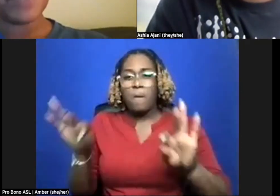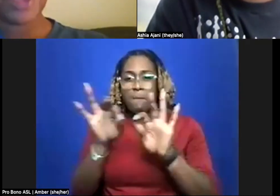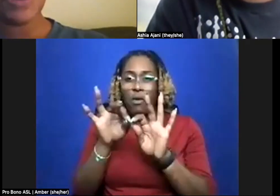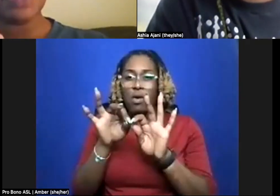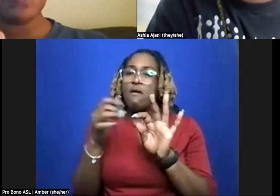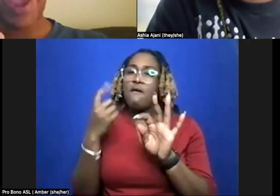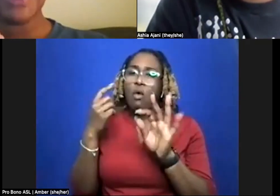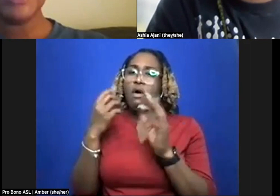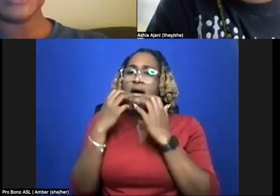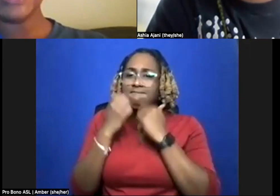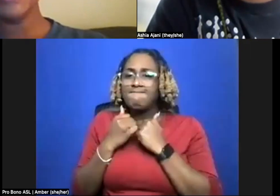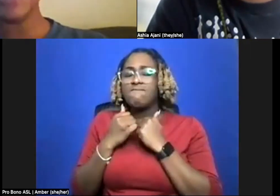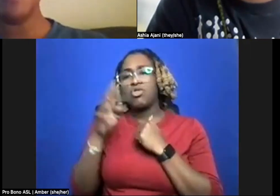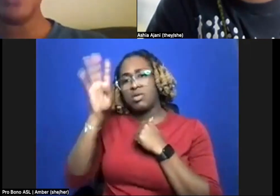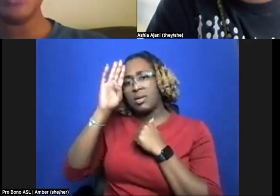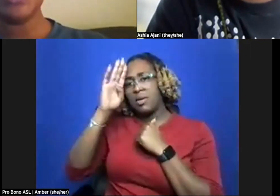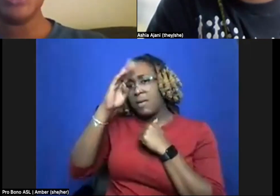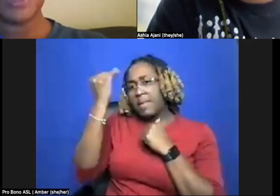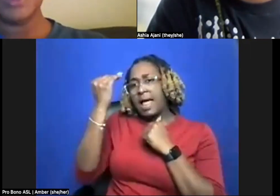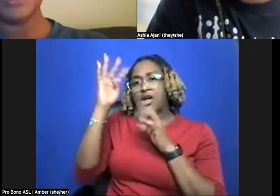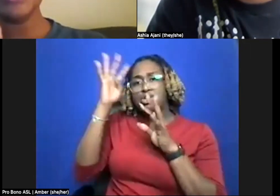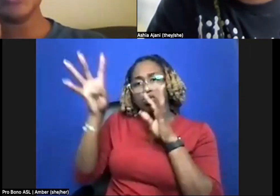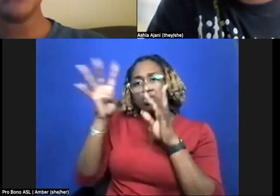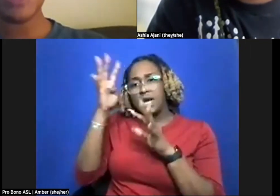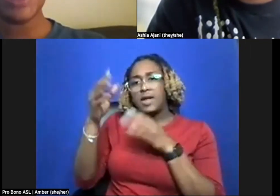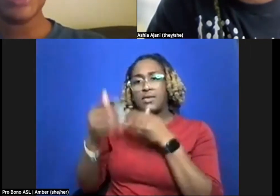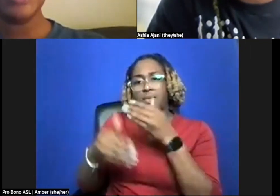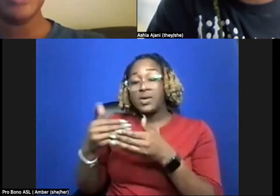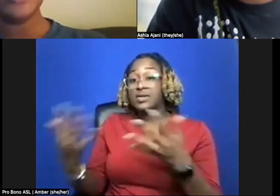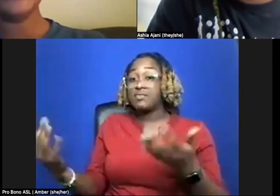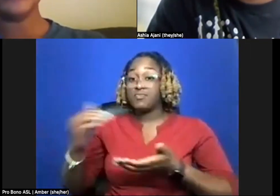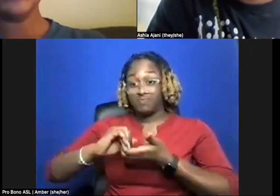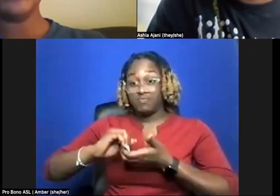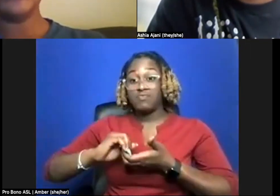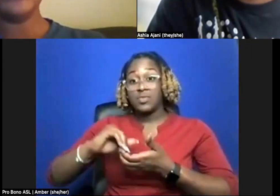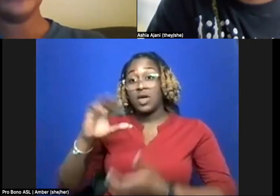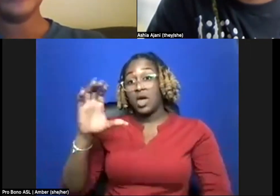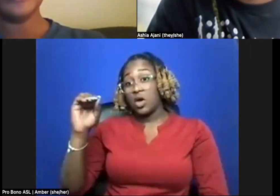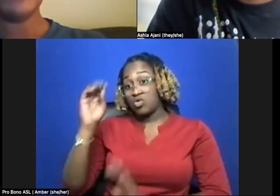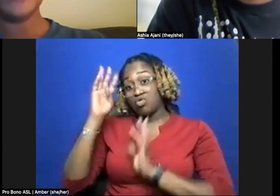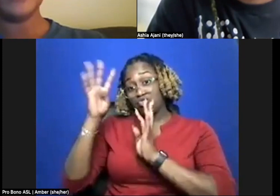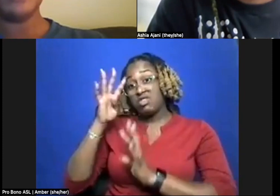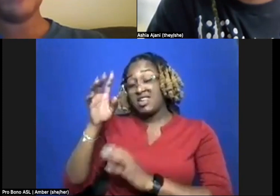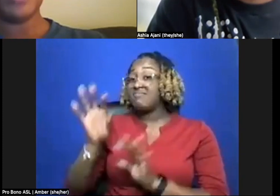Black creative practice is collaboration and is co-creating. And so, like I'm thinking about,